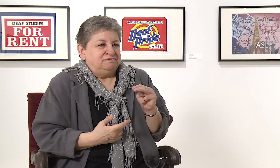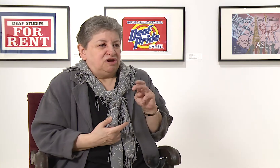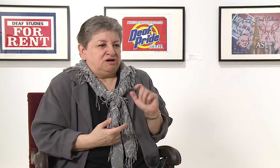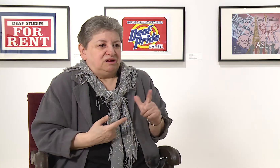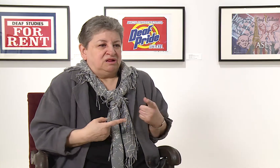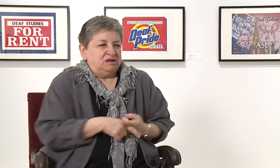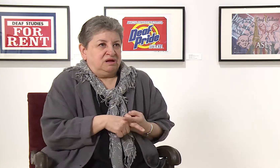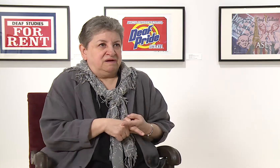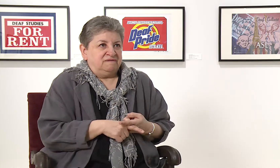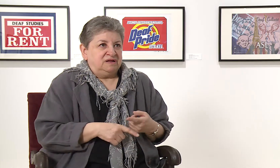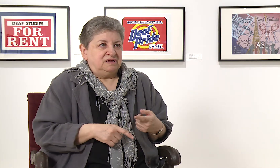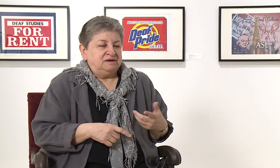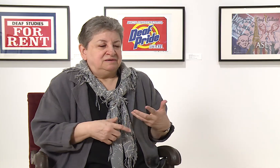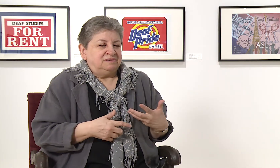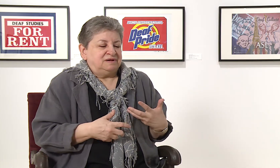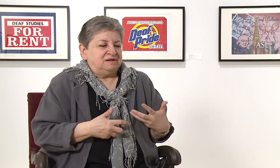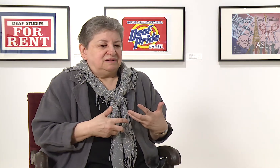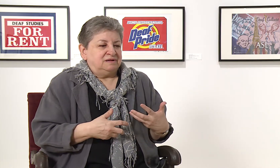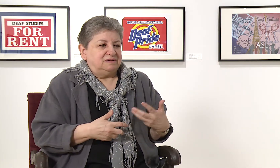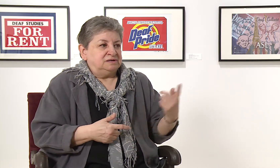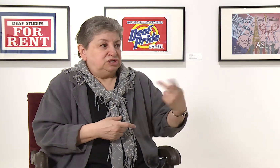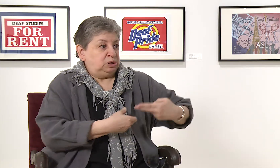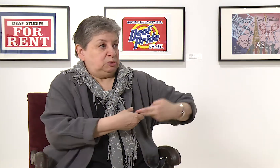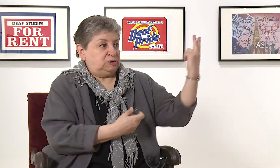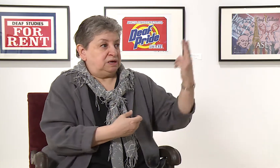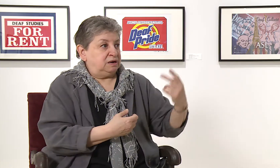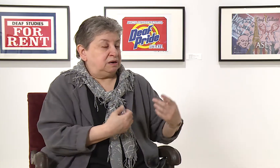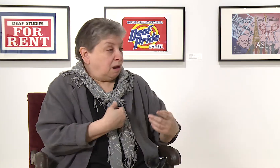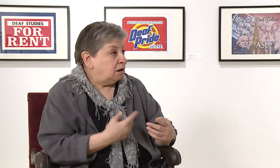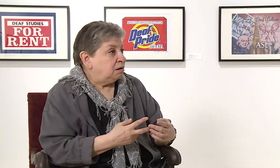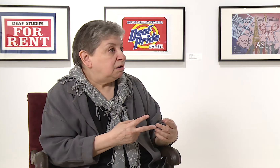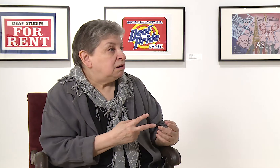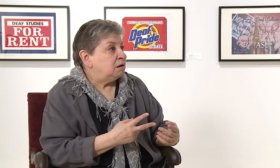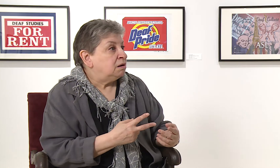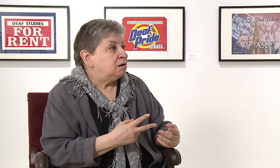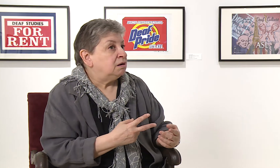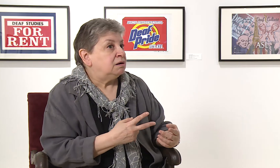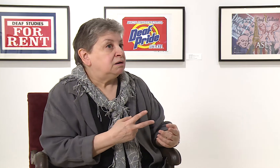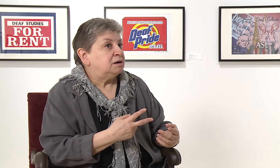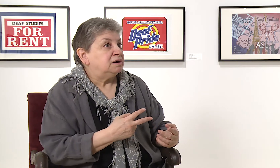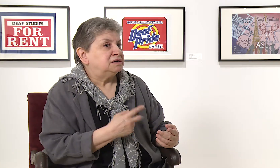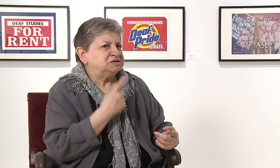I felt that I was at a moral crossroads. She decided to quit,